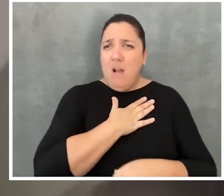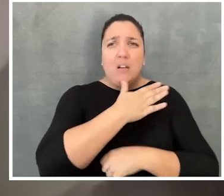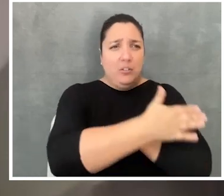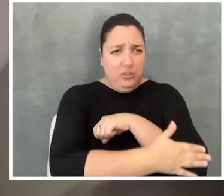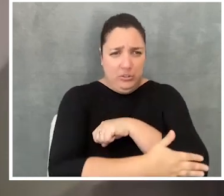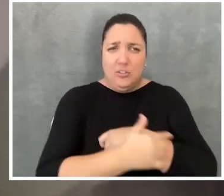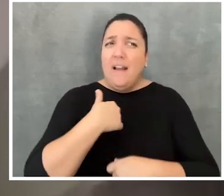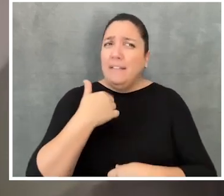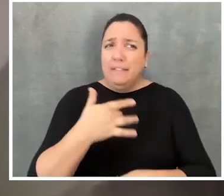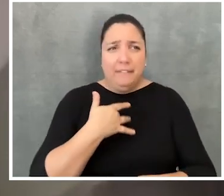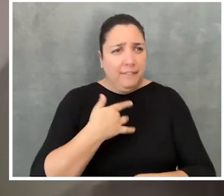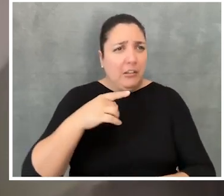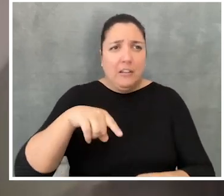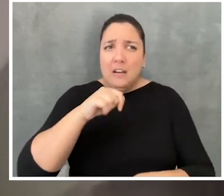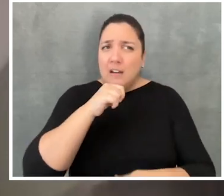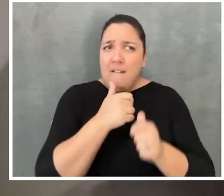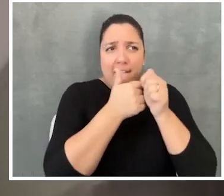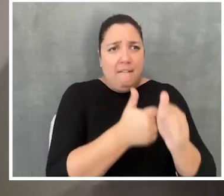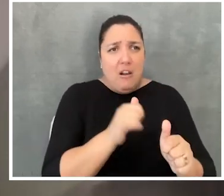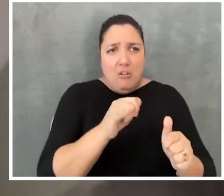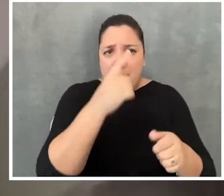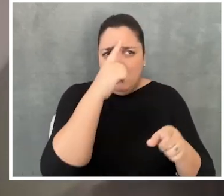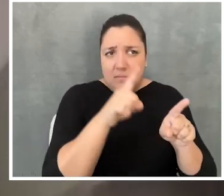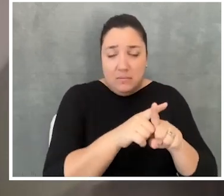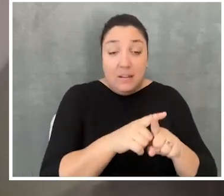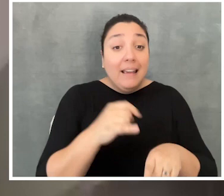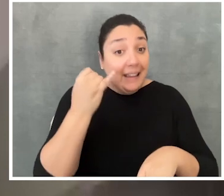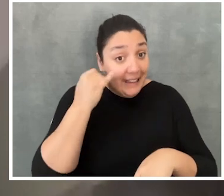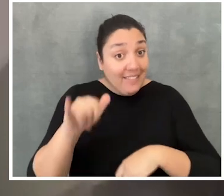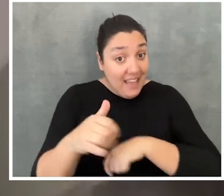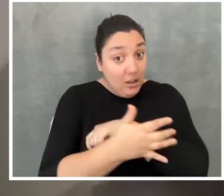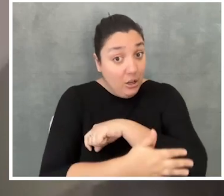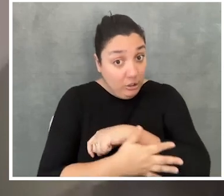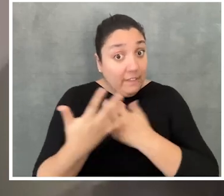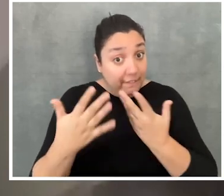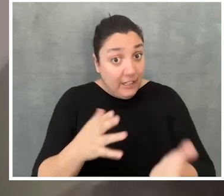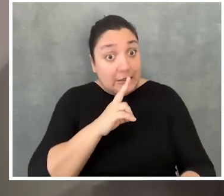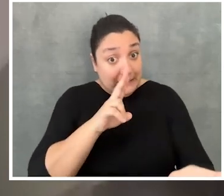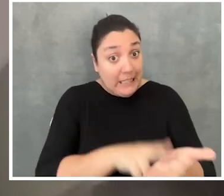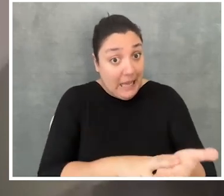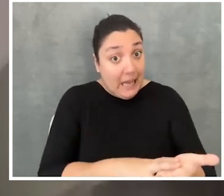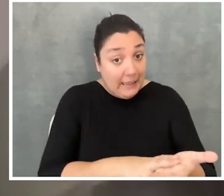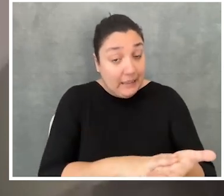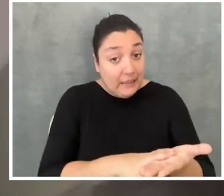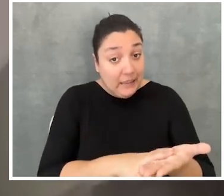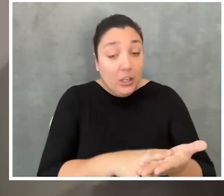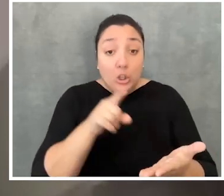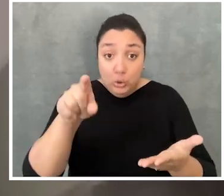a treaty, and they have signed onto it, and you can check the list of countries that have signed on